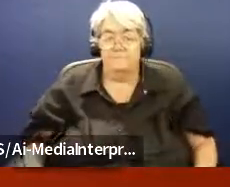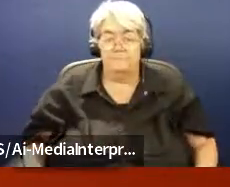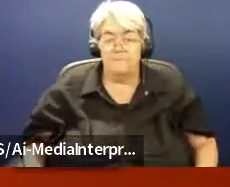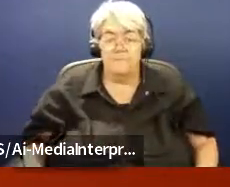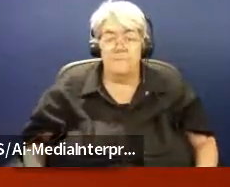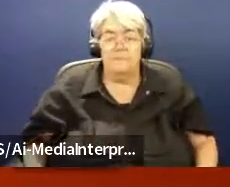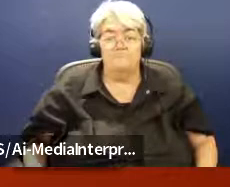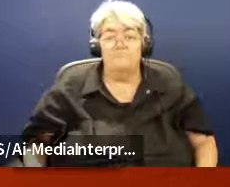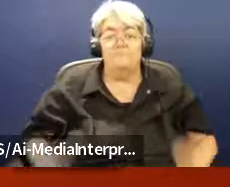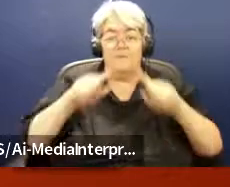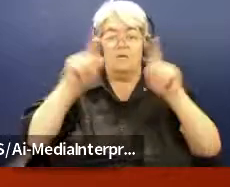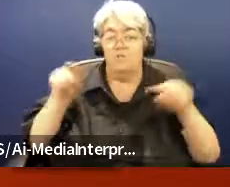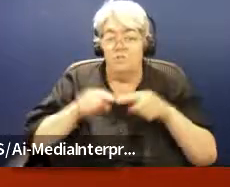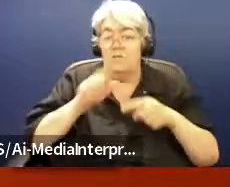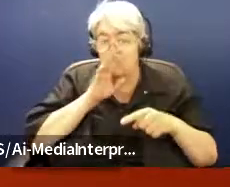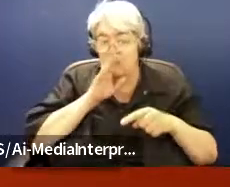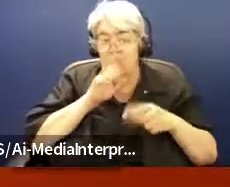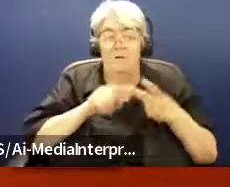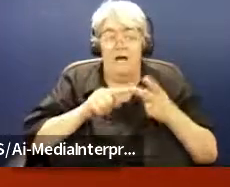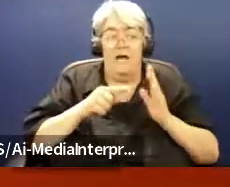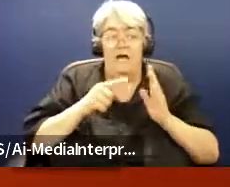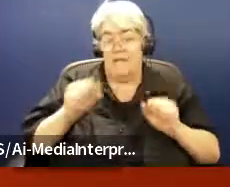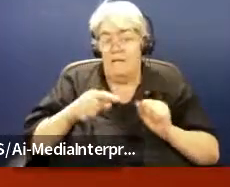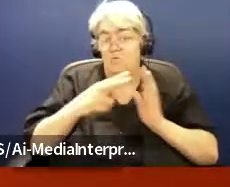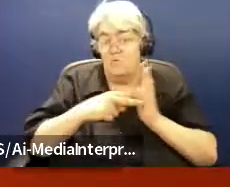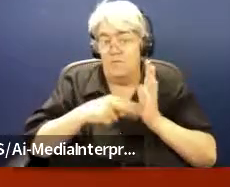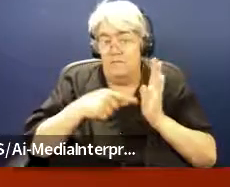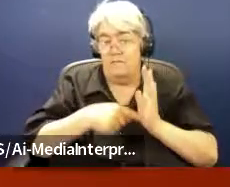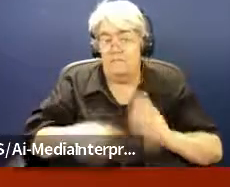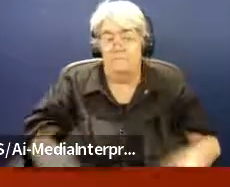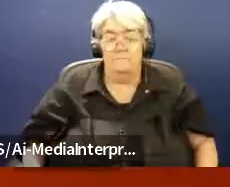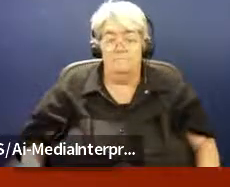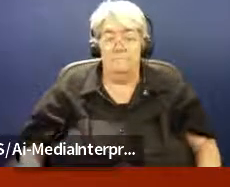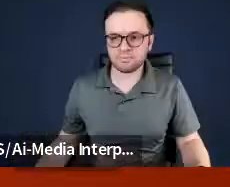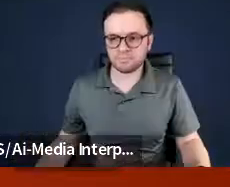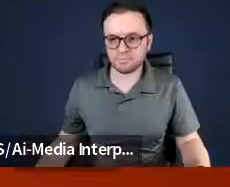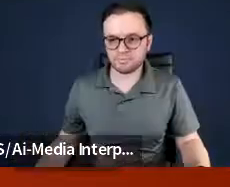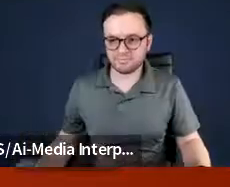the inspector, we have ANDI, color contrast analyzer, screen reader, and also an option being